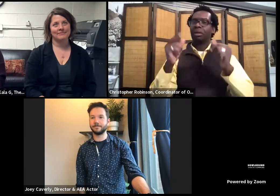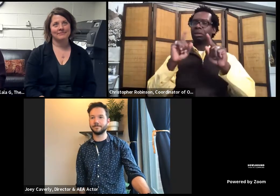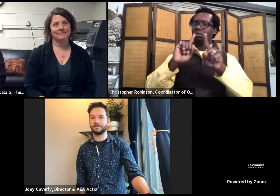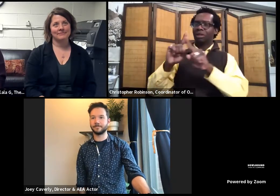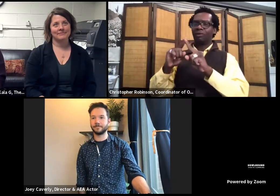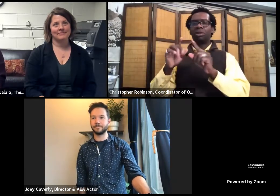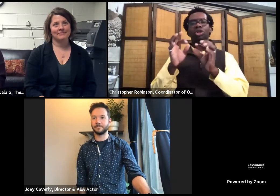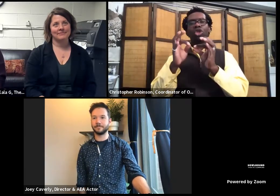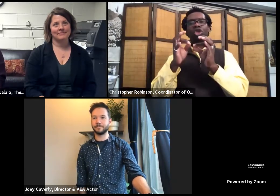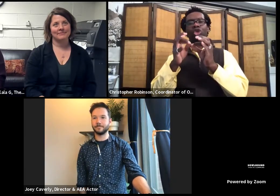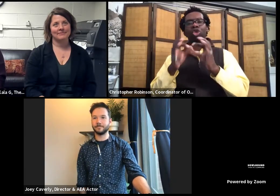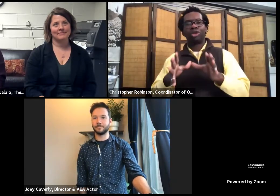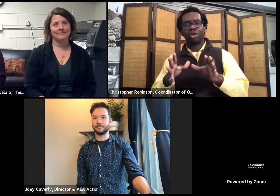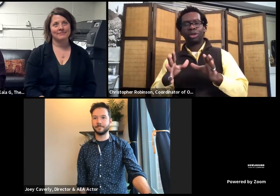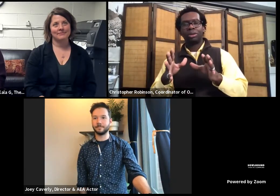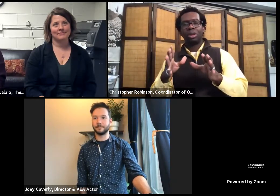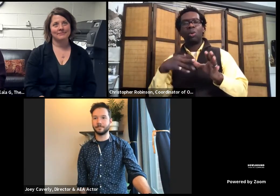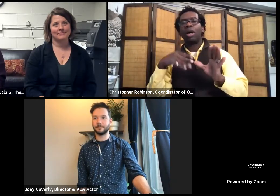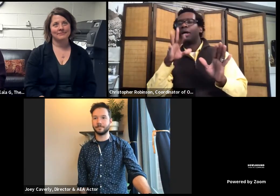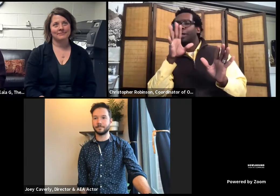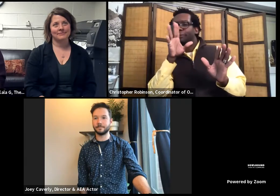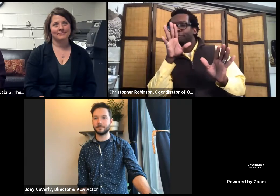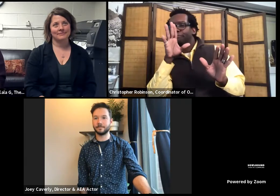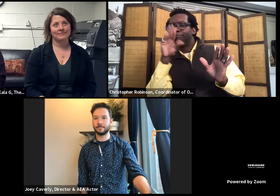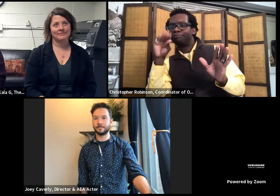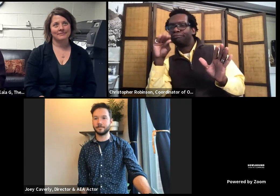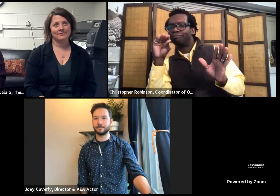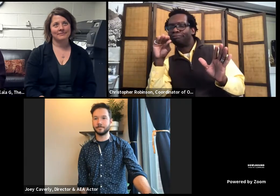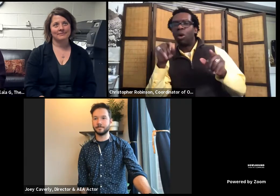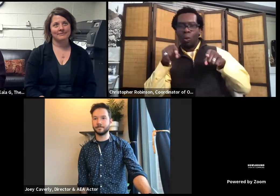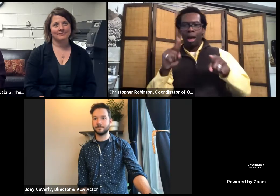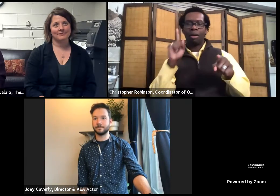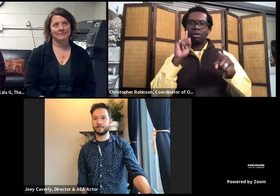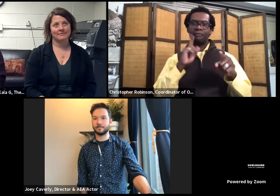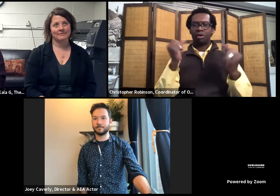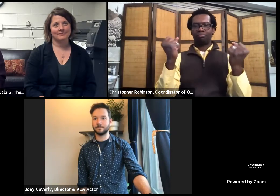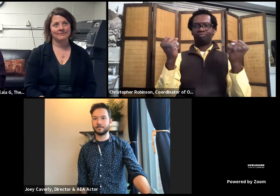how this discussion will go. We have different interpreters will be speaking